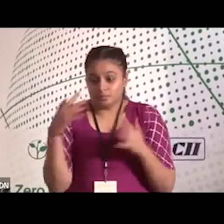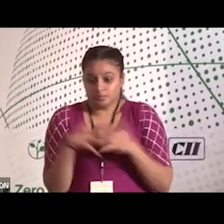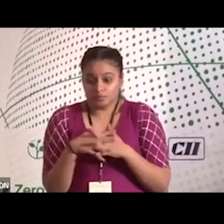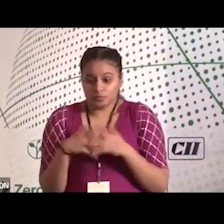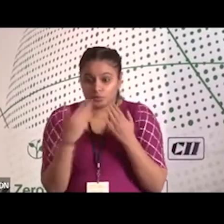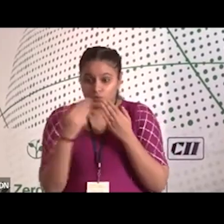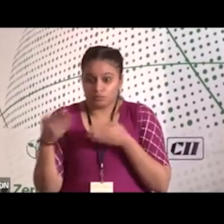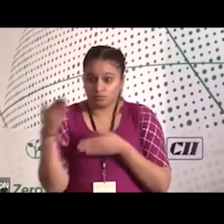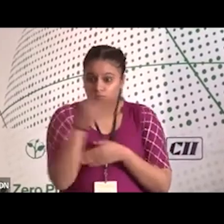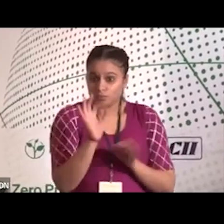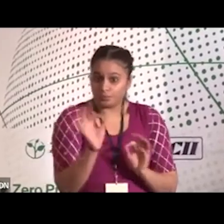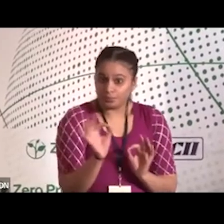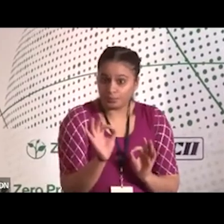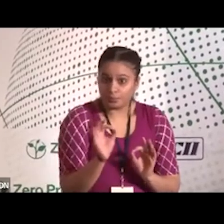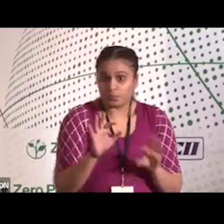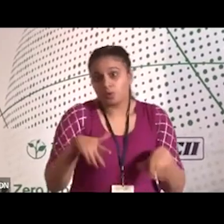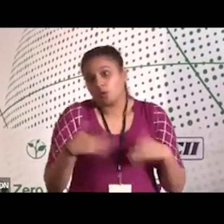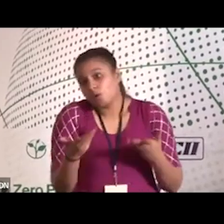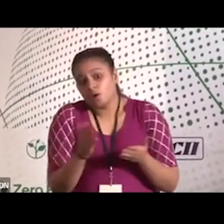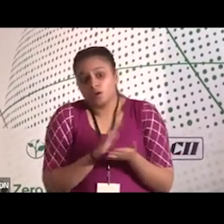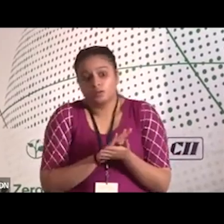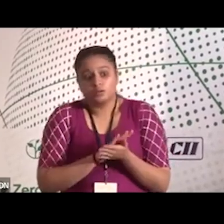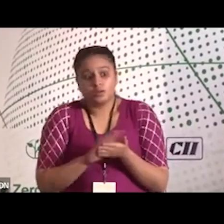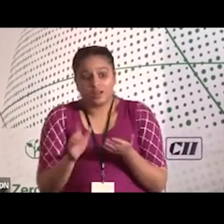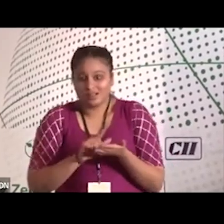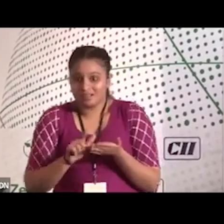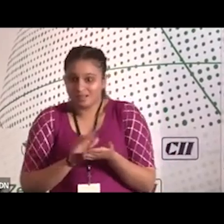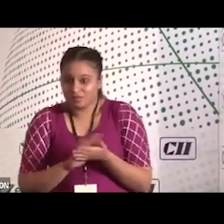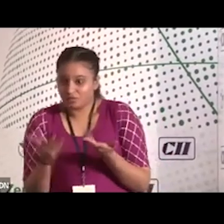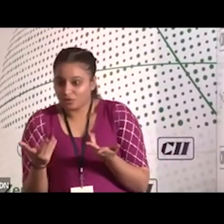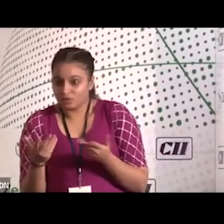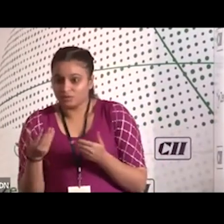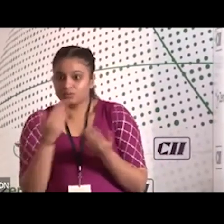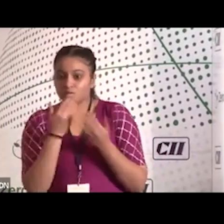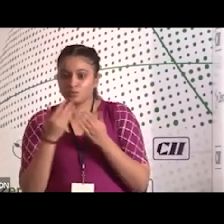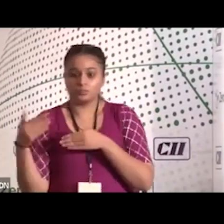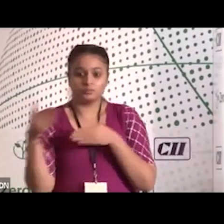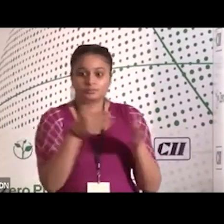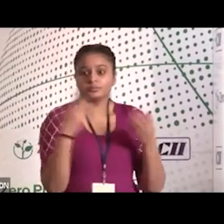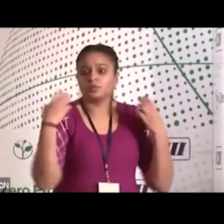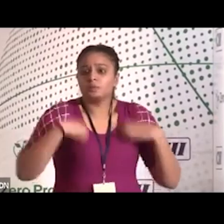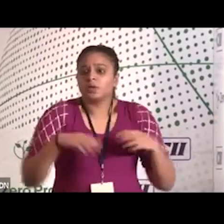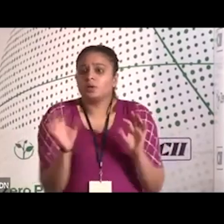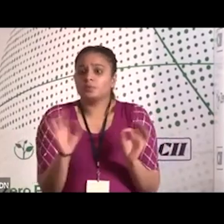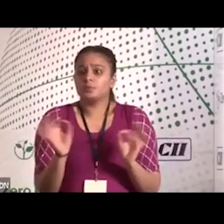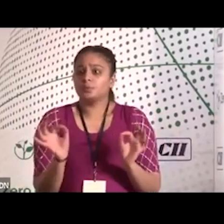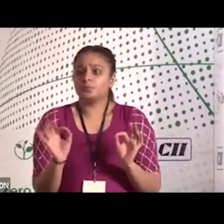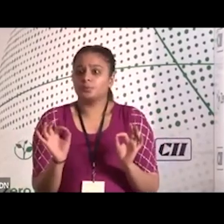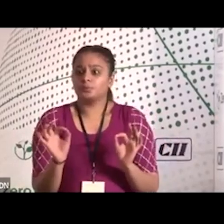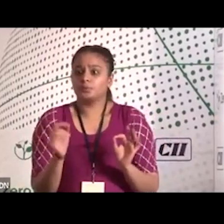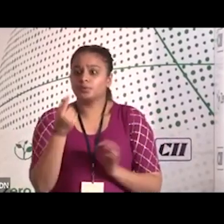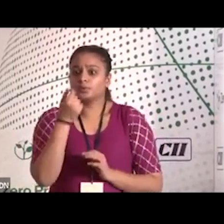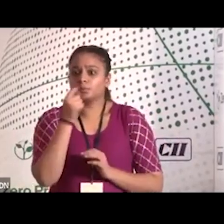or if they come to school during the holidays, they don't want to take them back because they want to read that word of mouth.